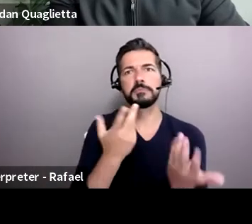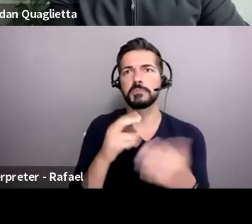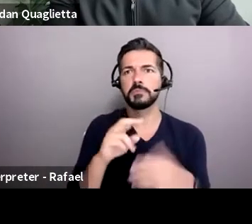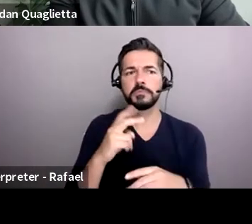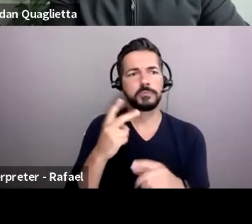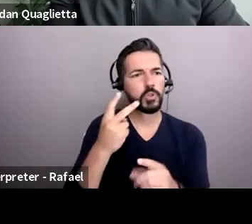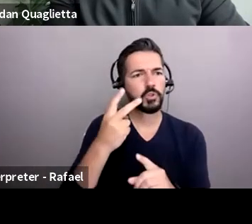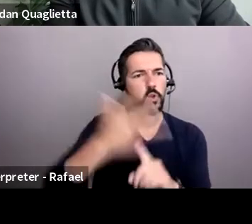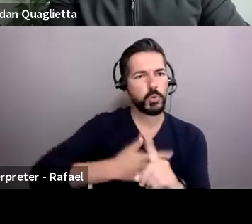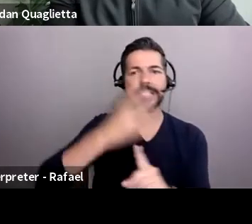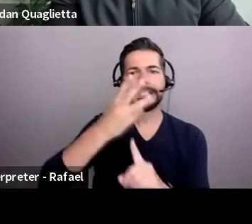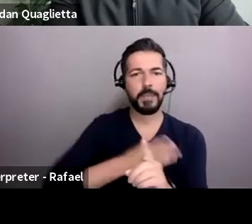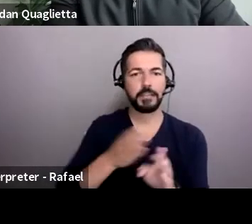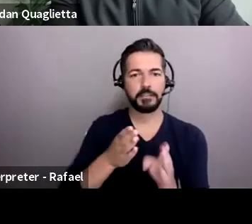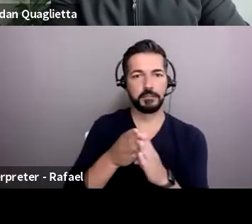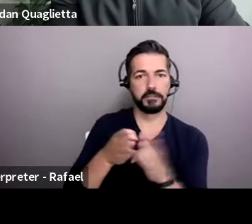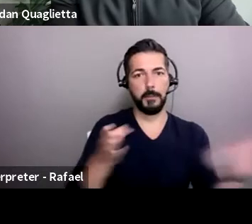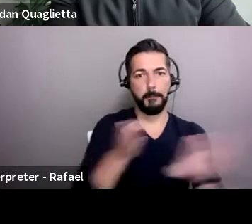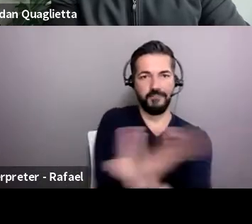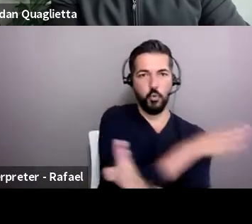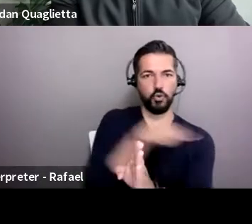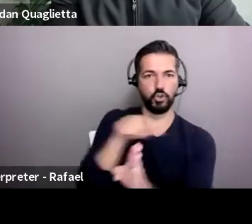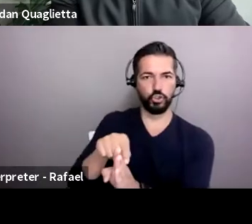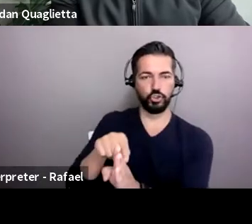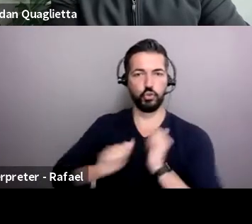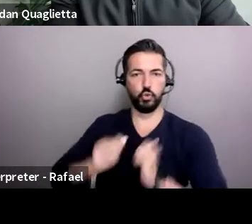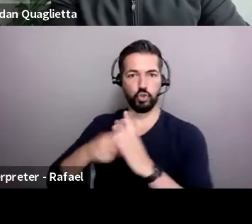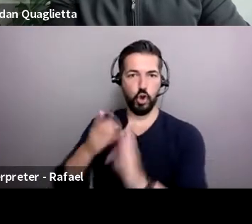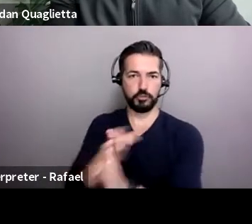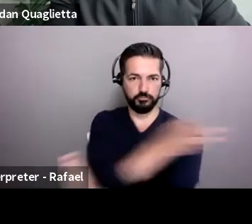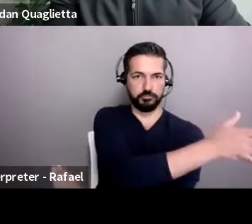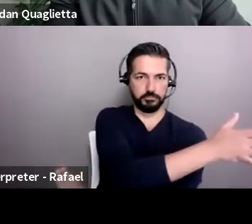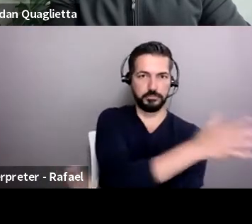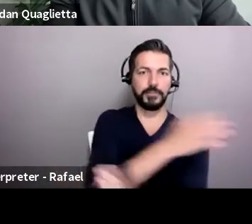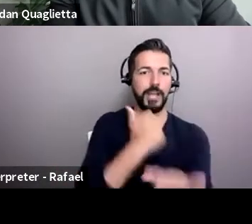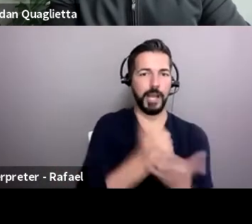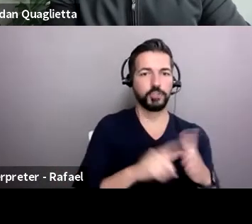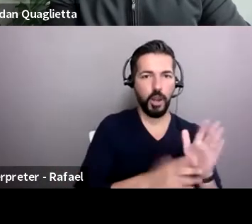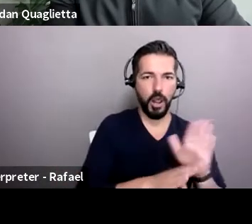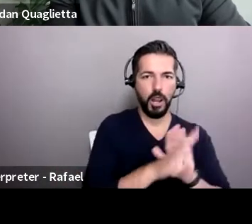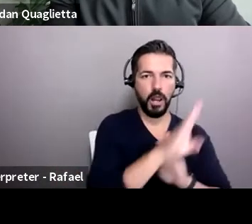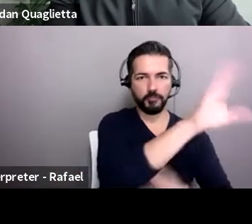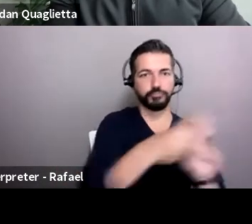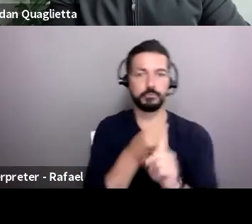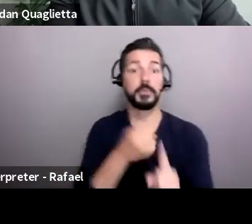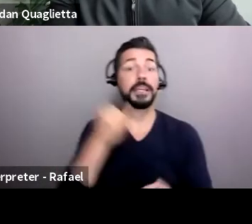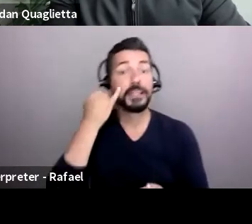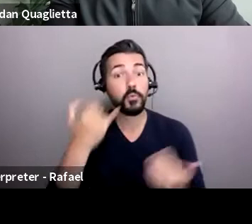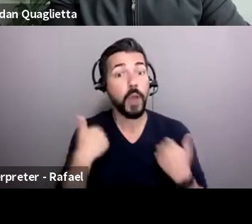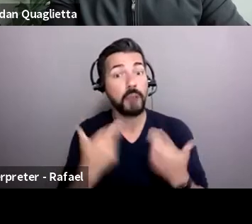And then if you don't, if you have the resources to keep on pumping out content to keep on optimizing, I say don't